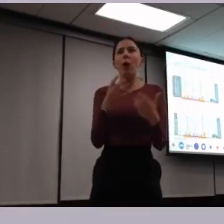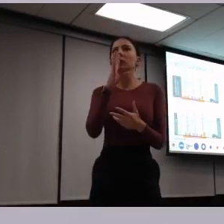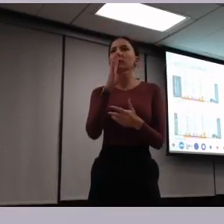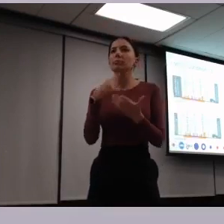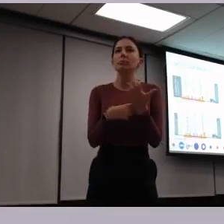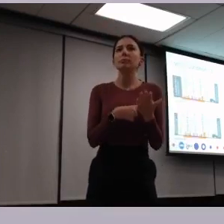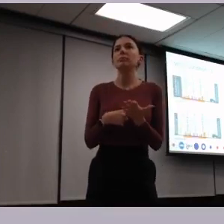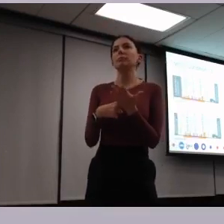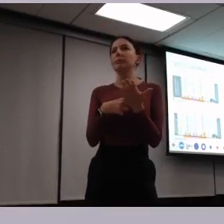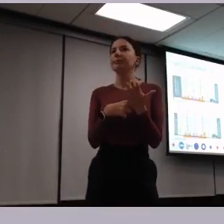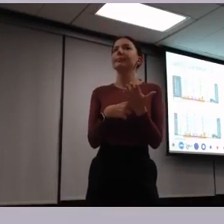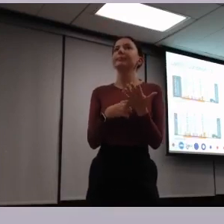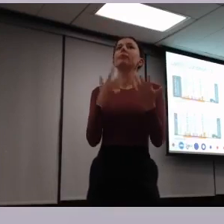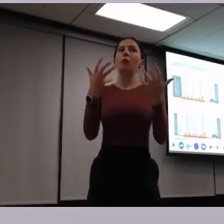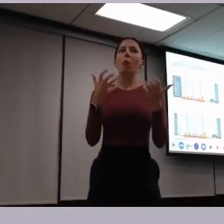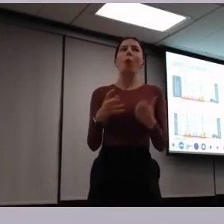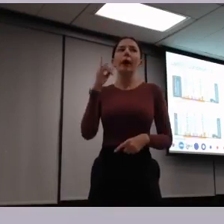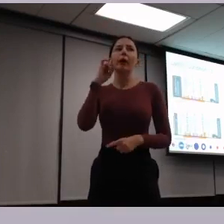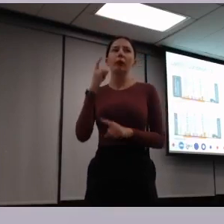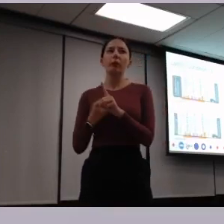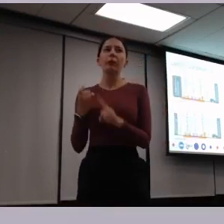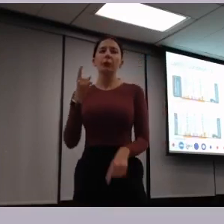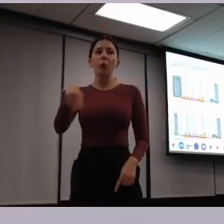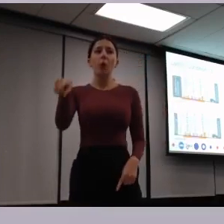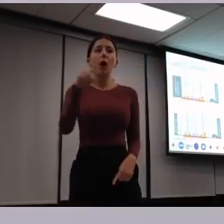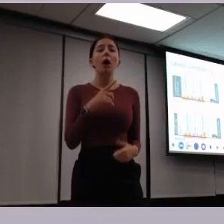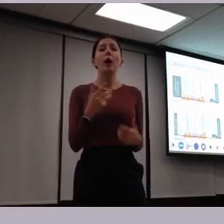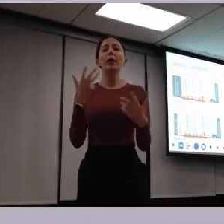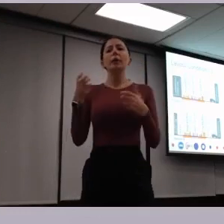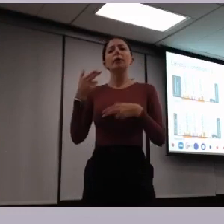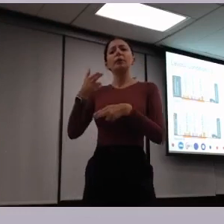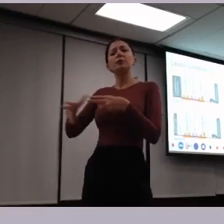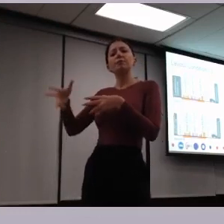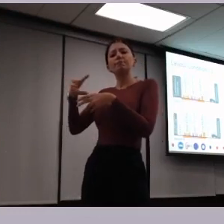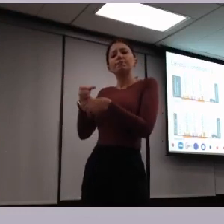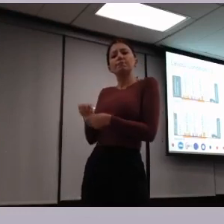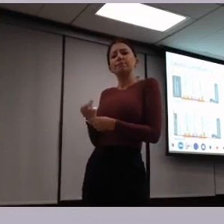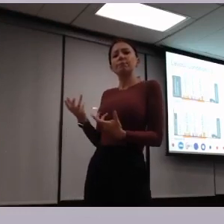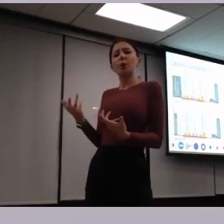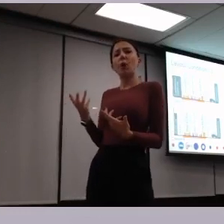I want to give a quick kind of cursory level of what the activities look like so that in case